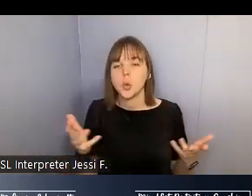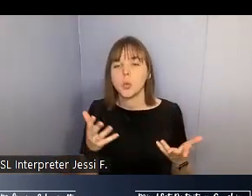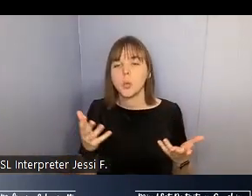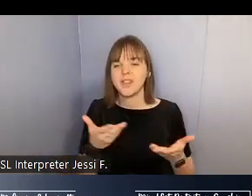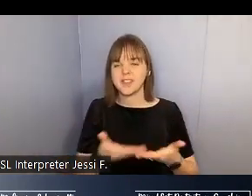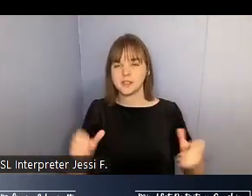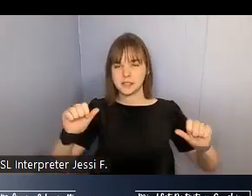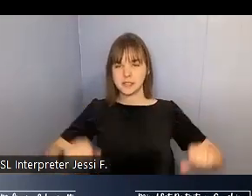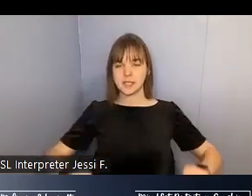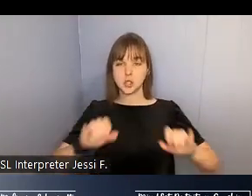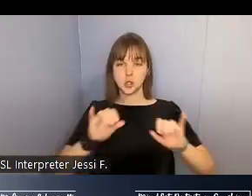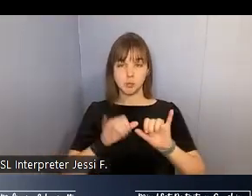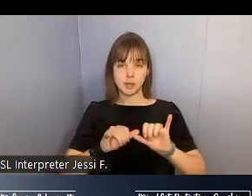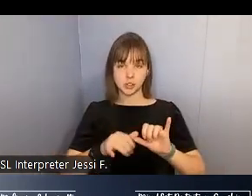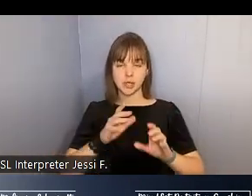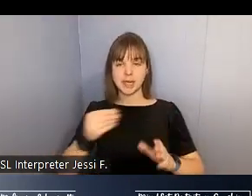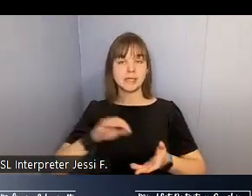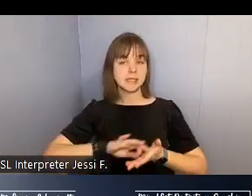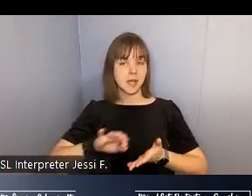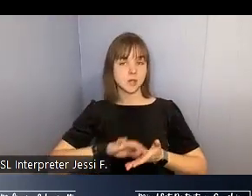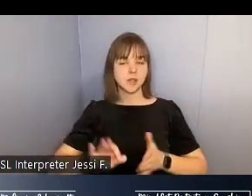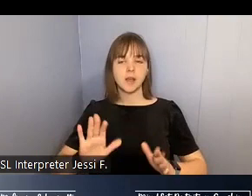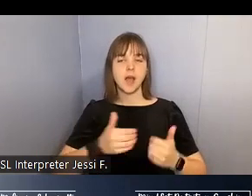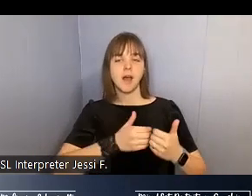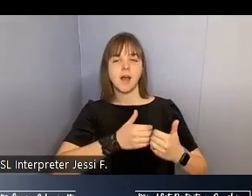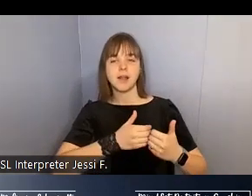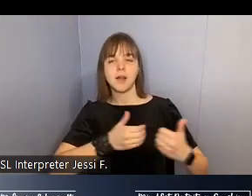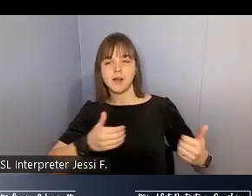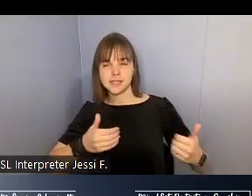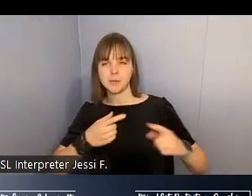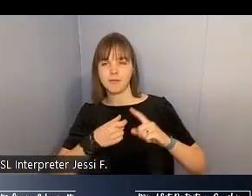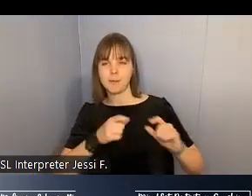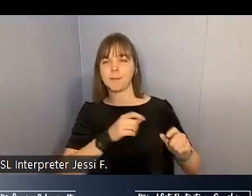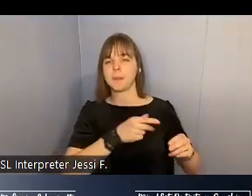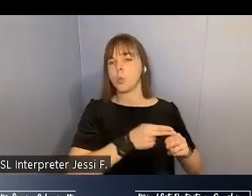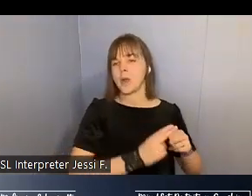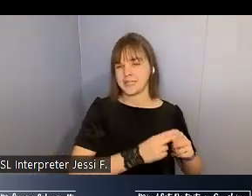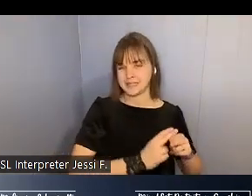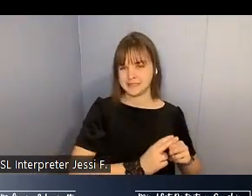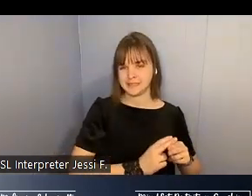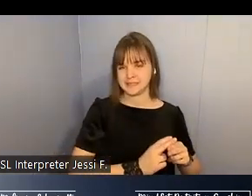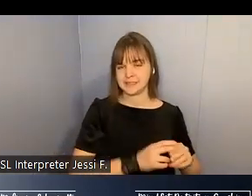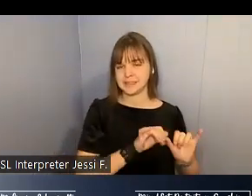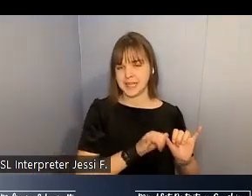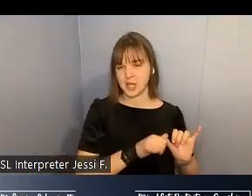that you can track, and measure, and pinpoint so that you're making progress above and beyond the scale?